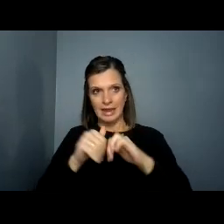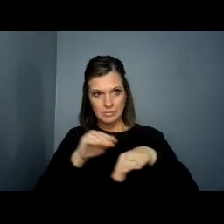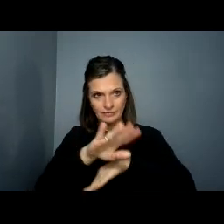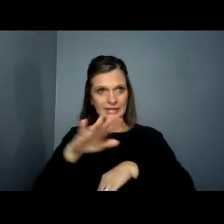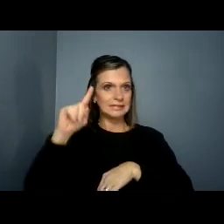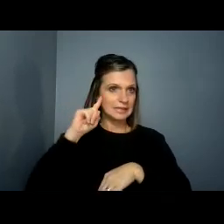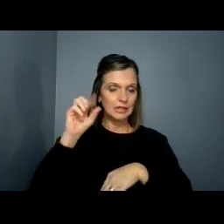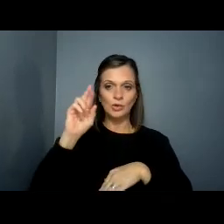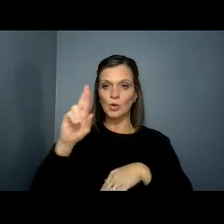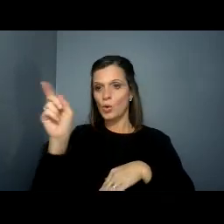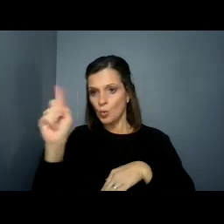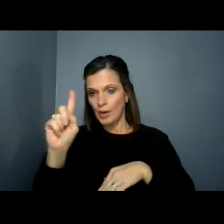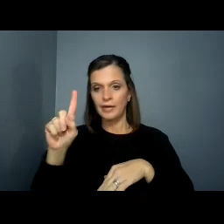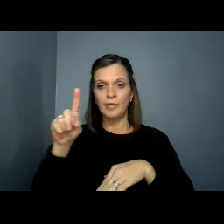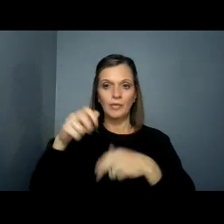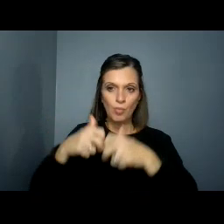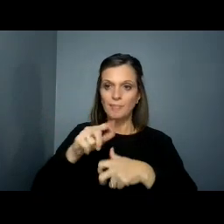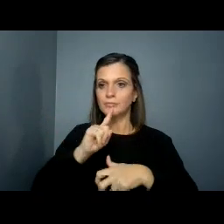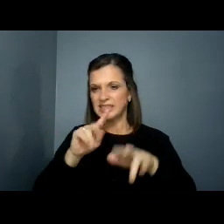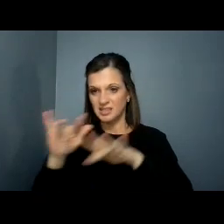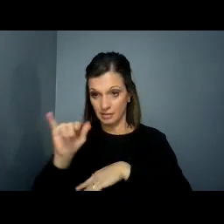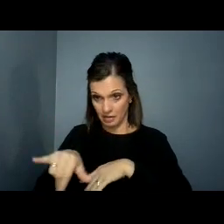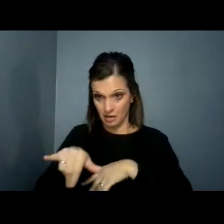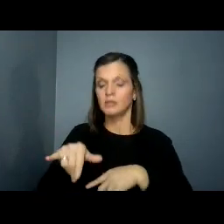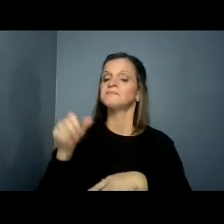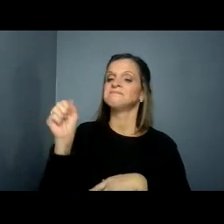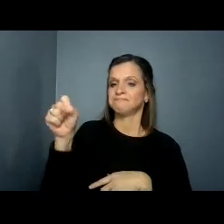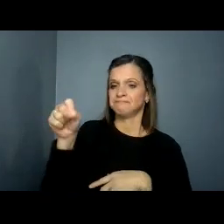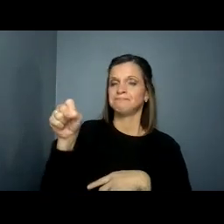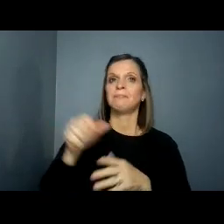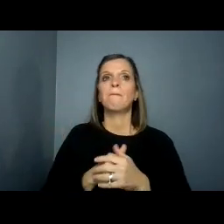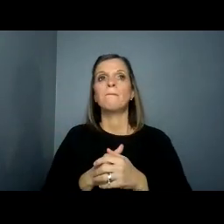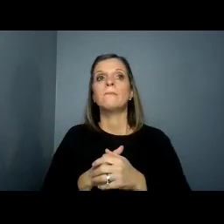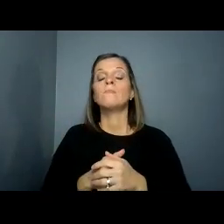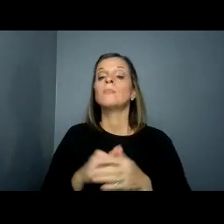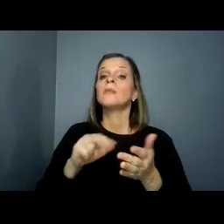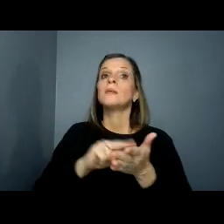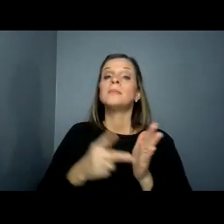Yeah. Yes, in other words. When the air conduction gets,